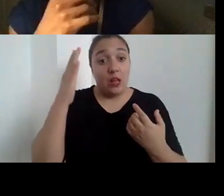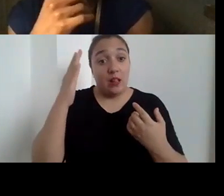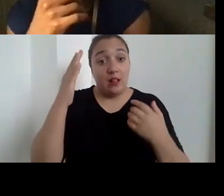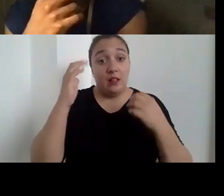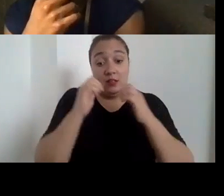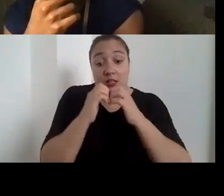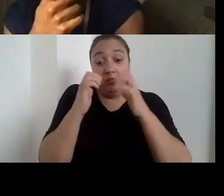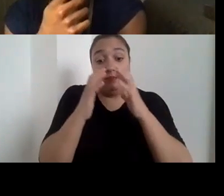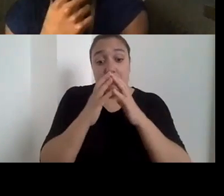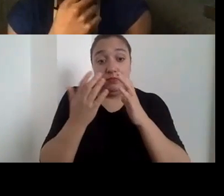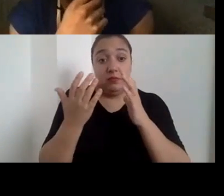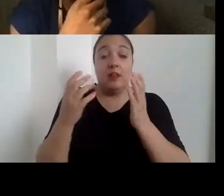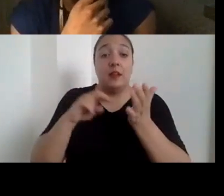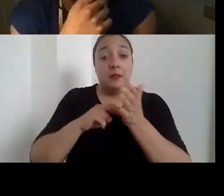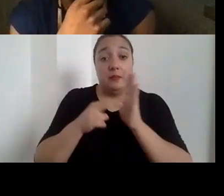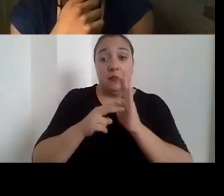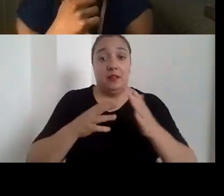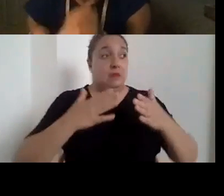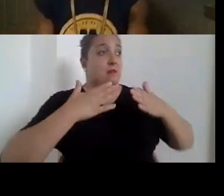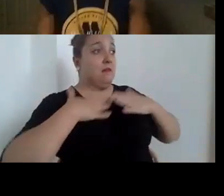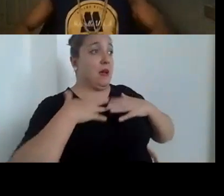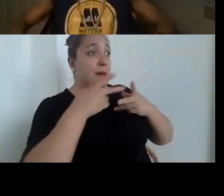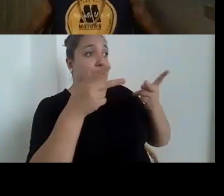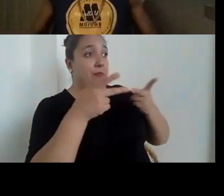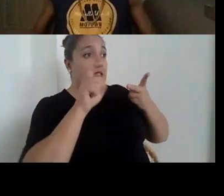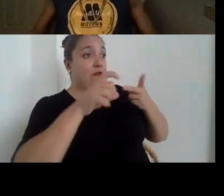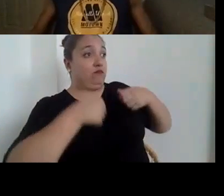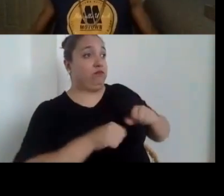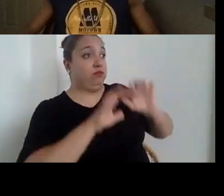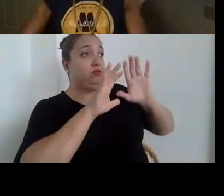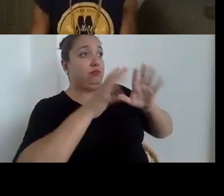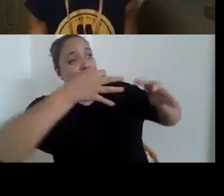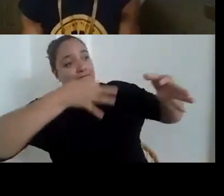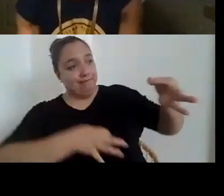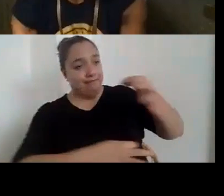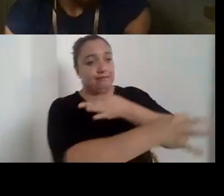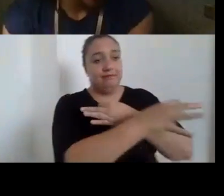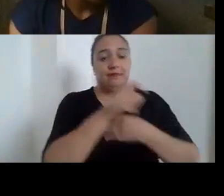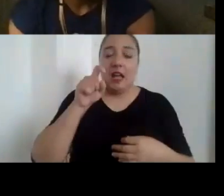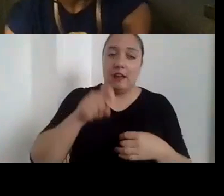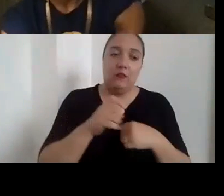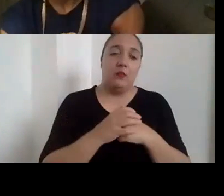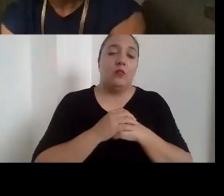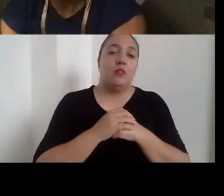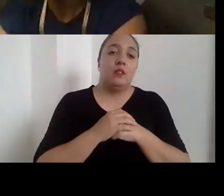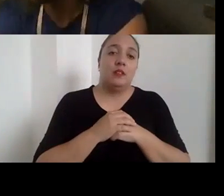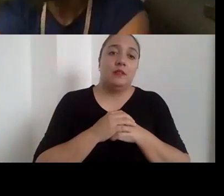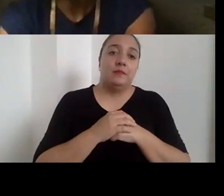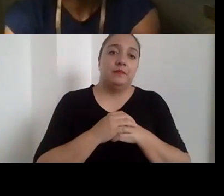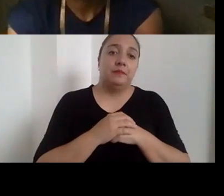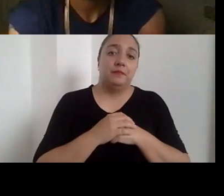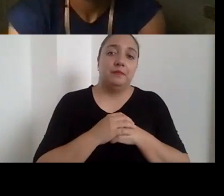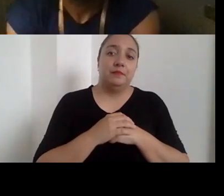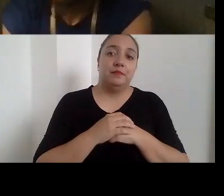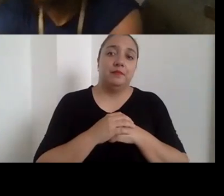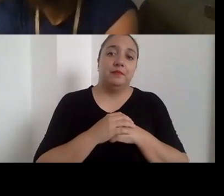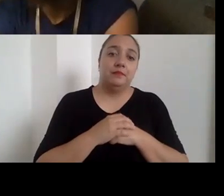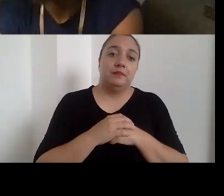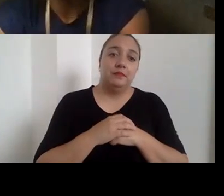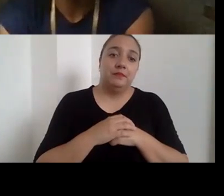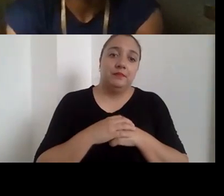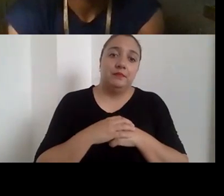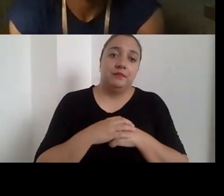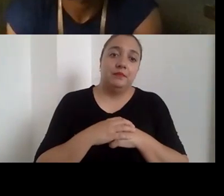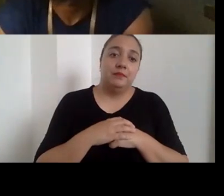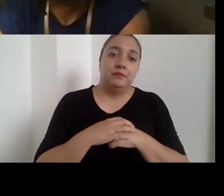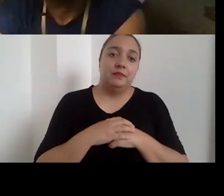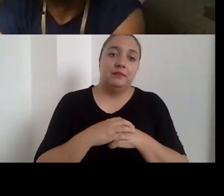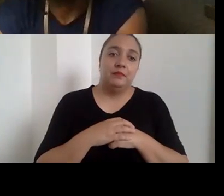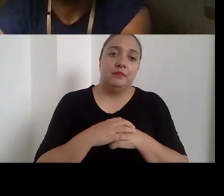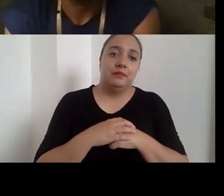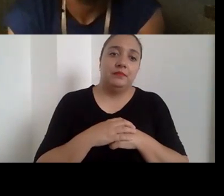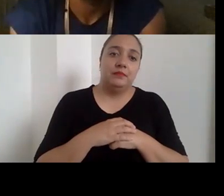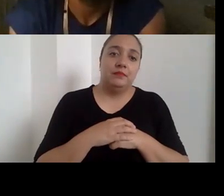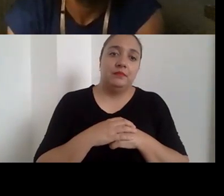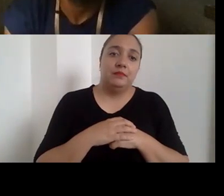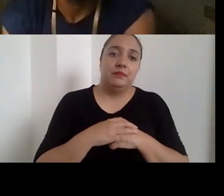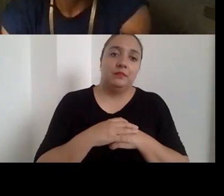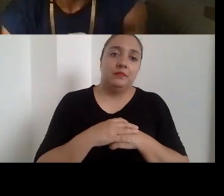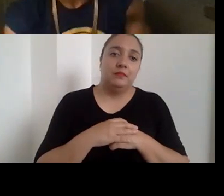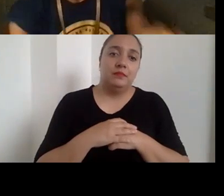spots and I heard this on a dance place panel yesterday and